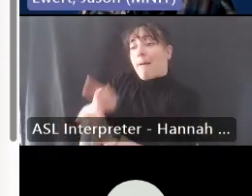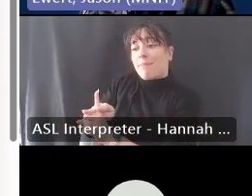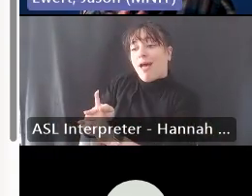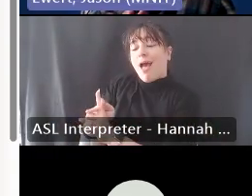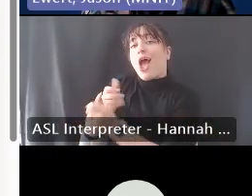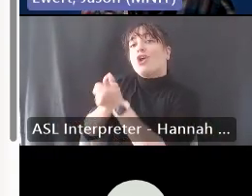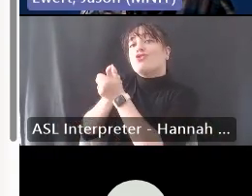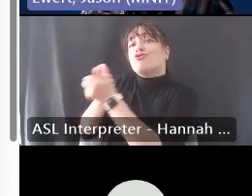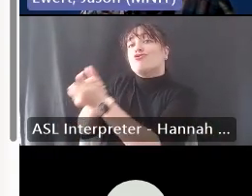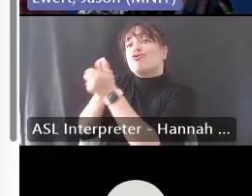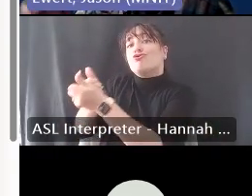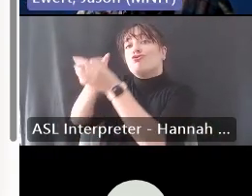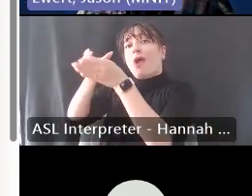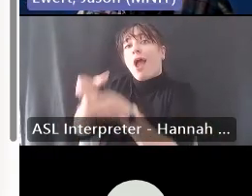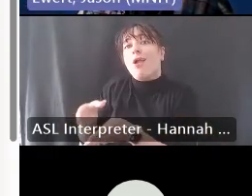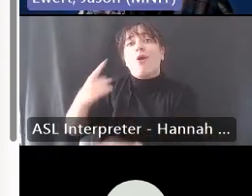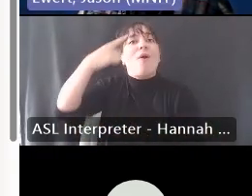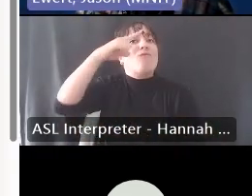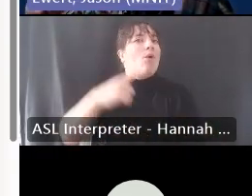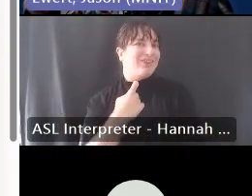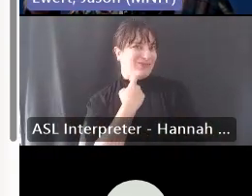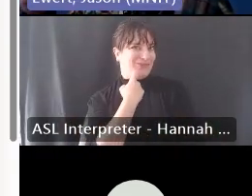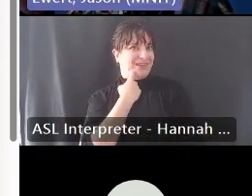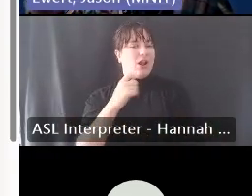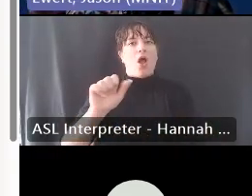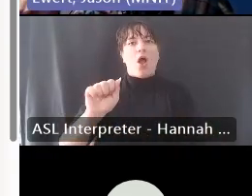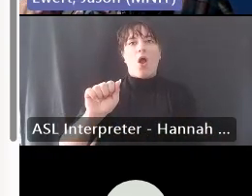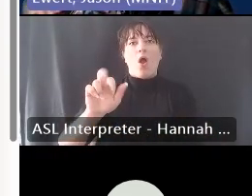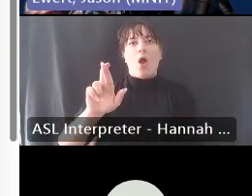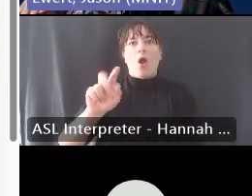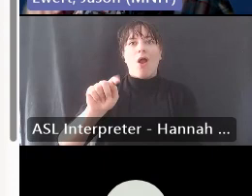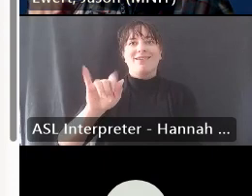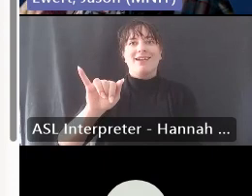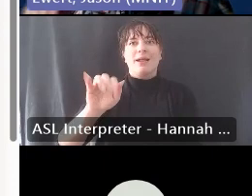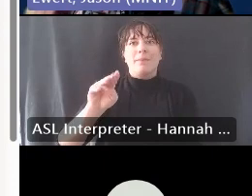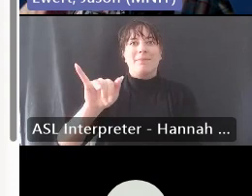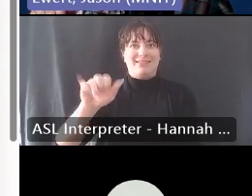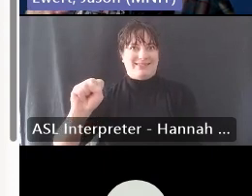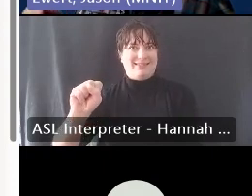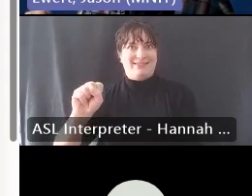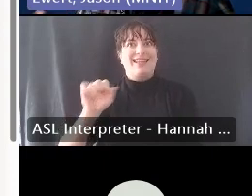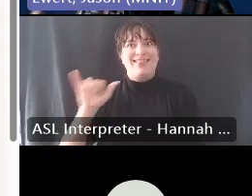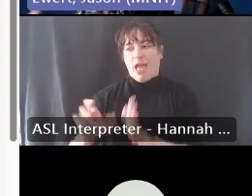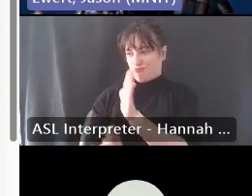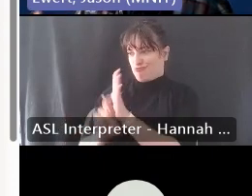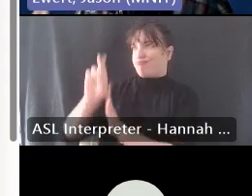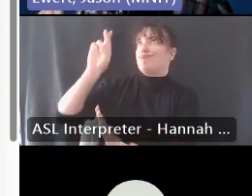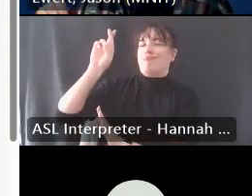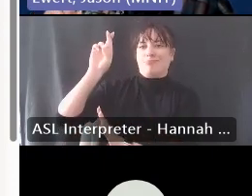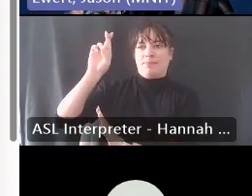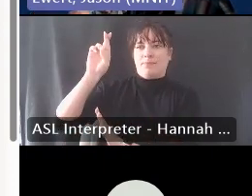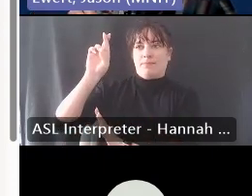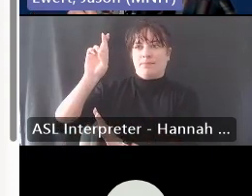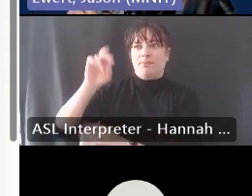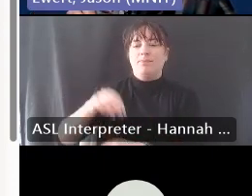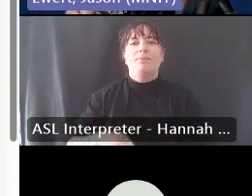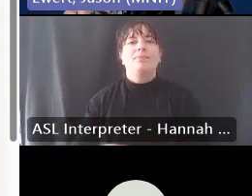And it scans left to right, top to bottom, and gives you a representation of density.